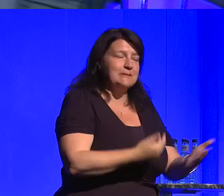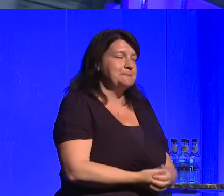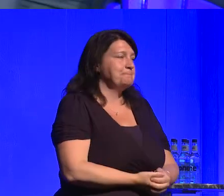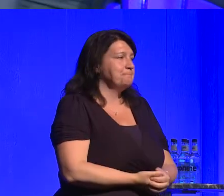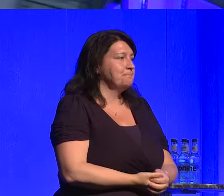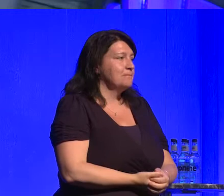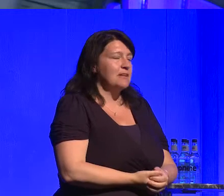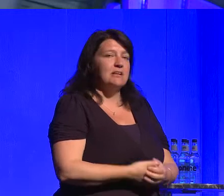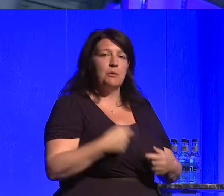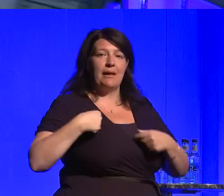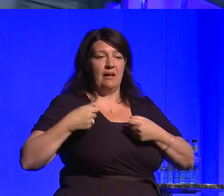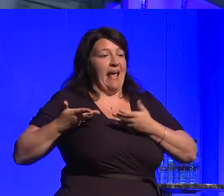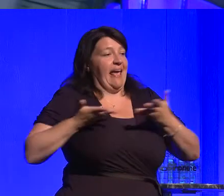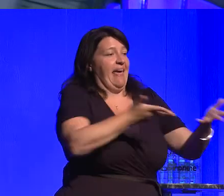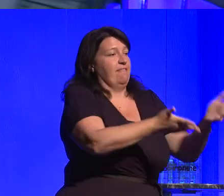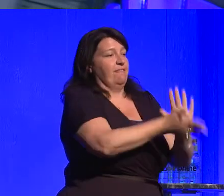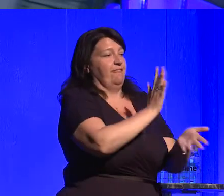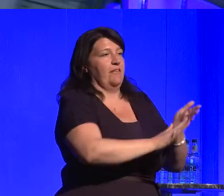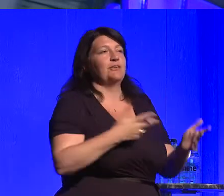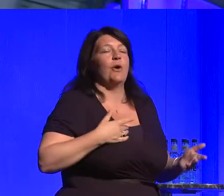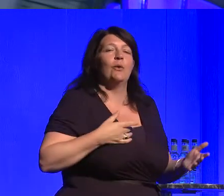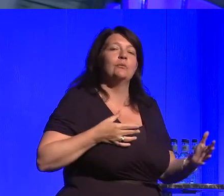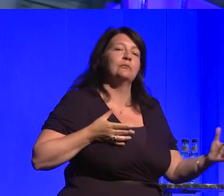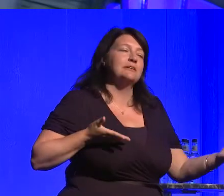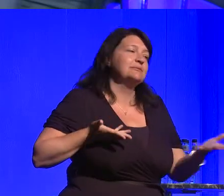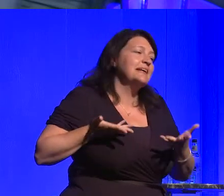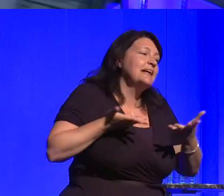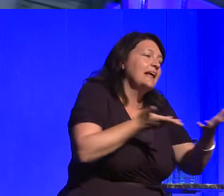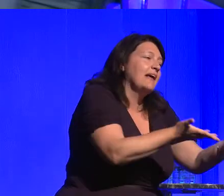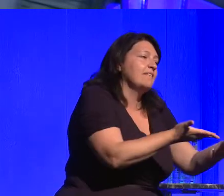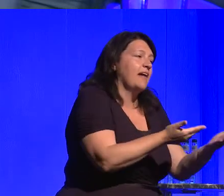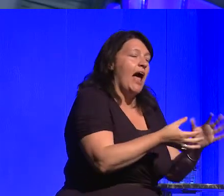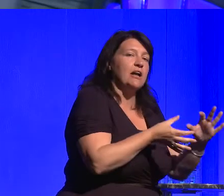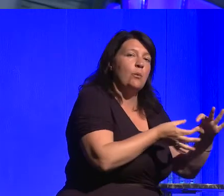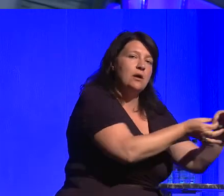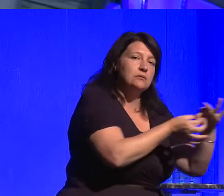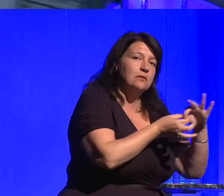If we start from that position, and start from a position of respect, then we will have a different outcome.